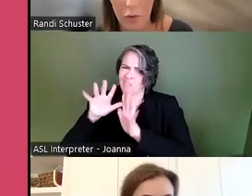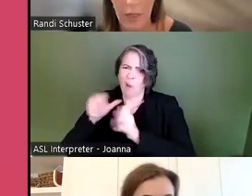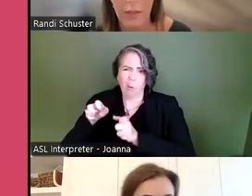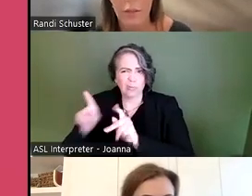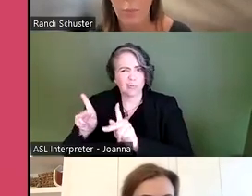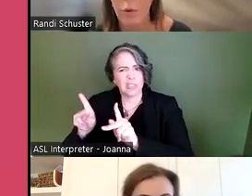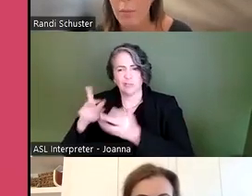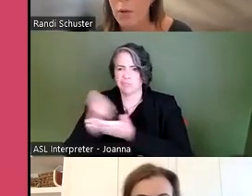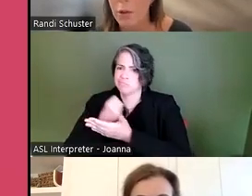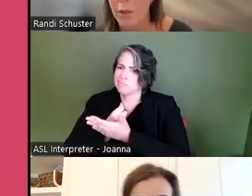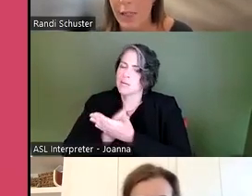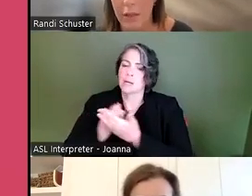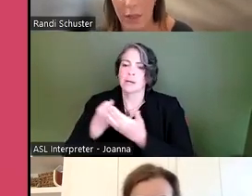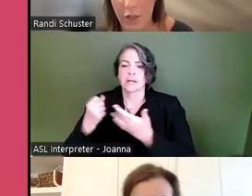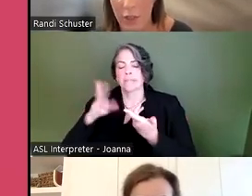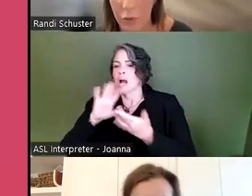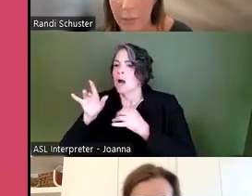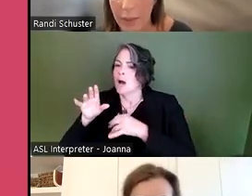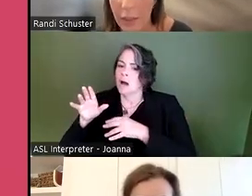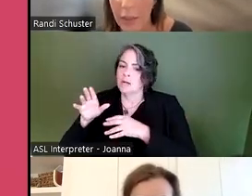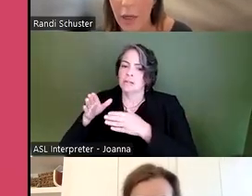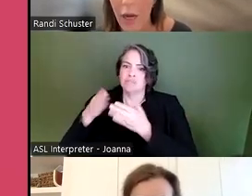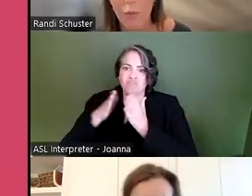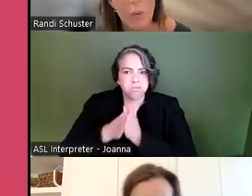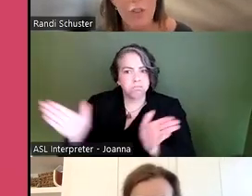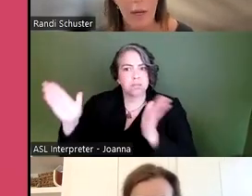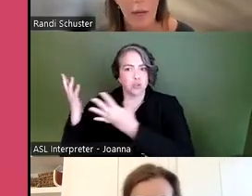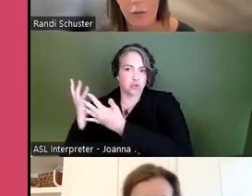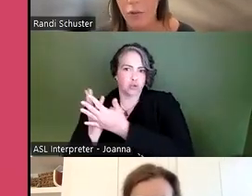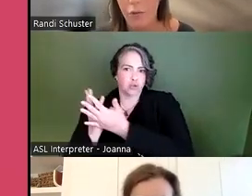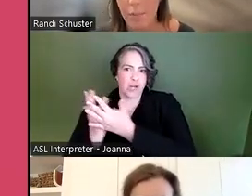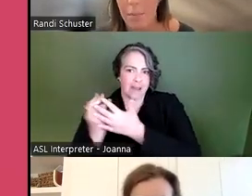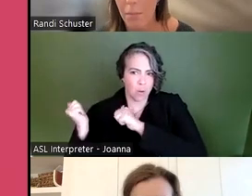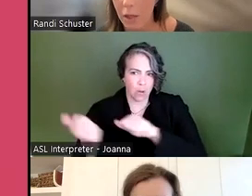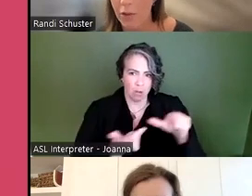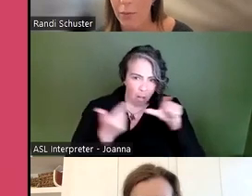screening to promote early identification and treatment, really which outstrip models that